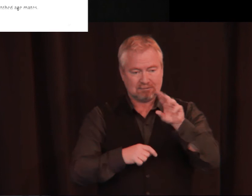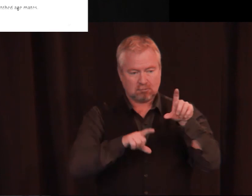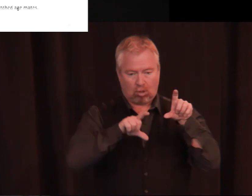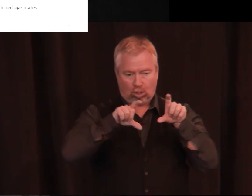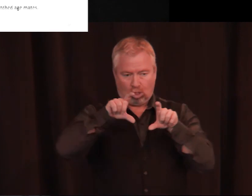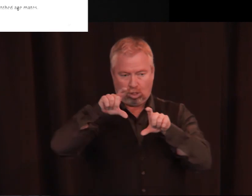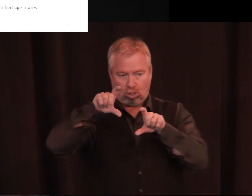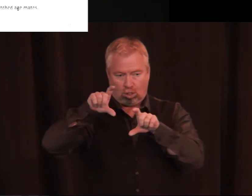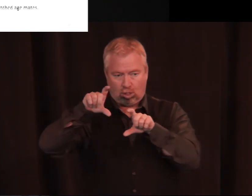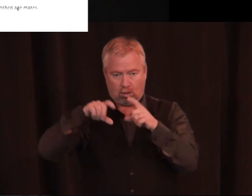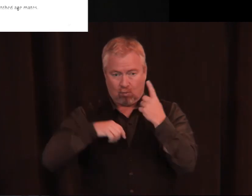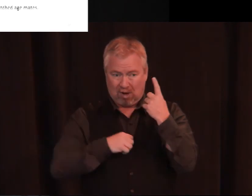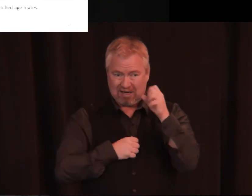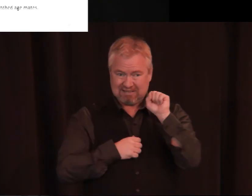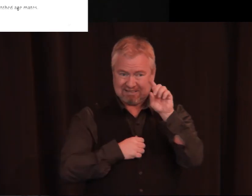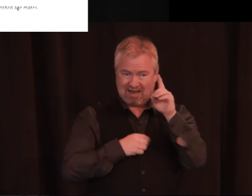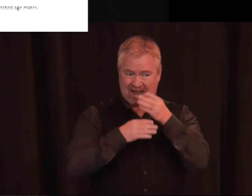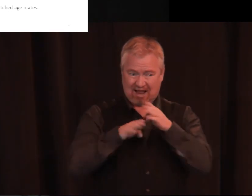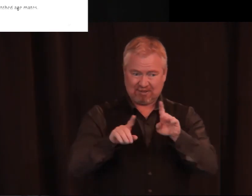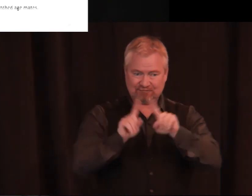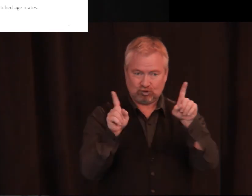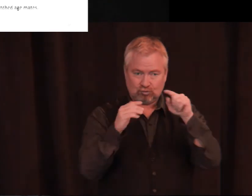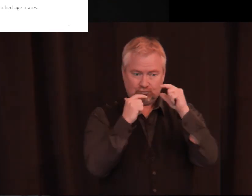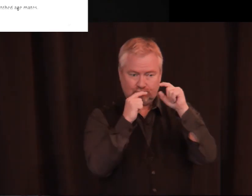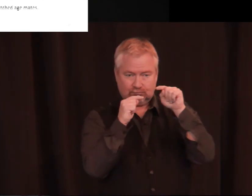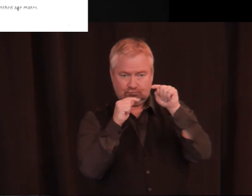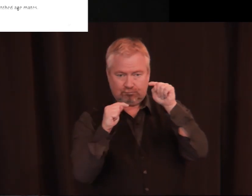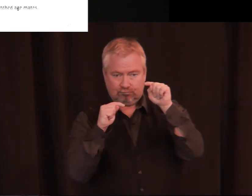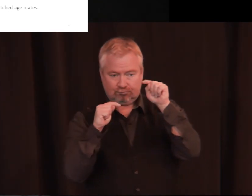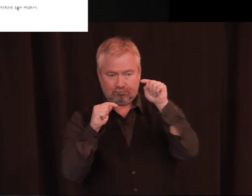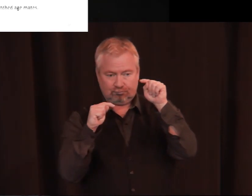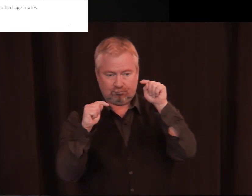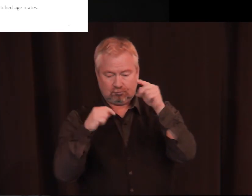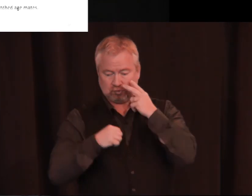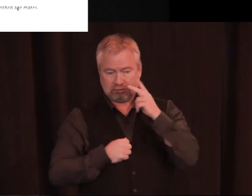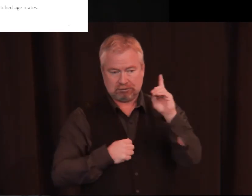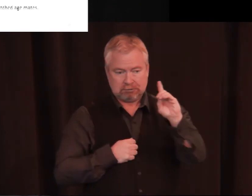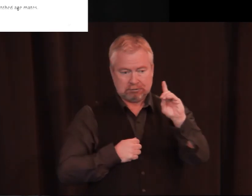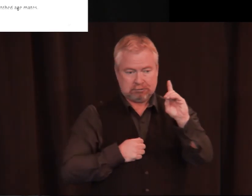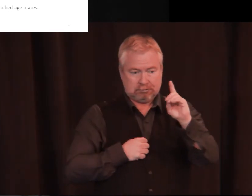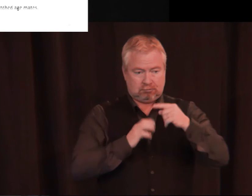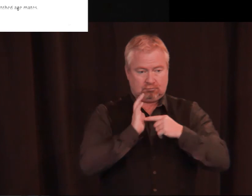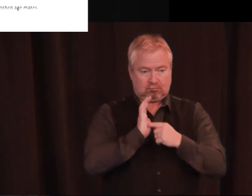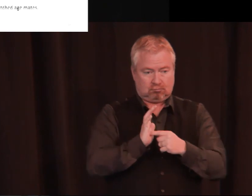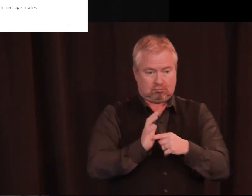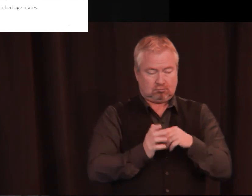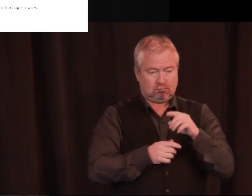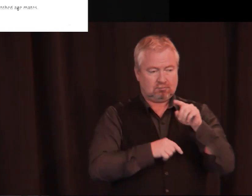So that little D there indicates the effect size or how much of a difference there was between the two groups.